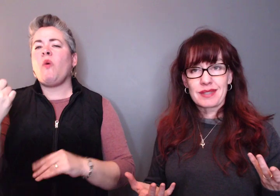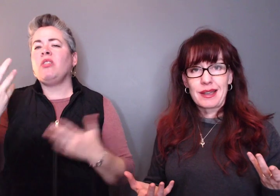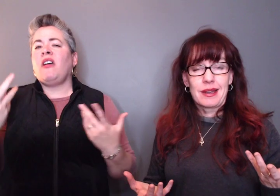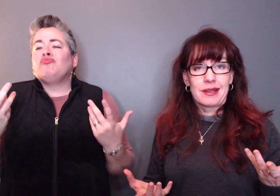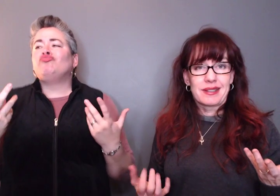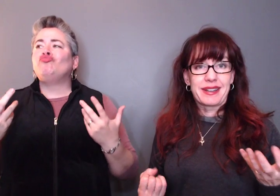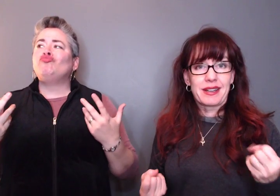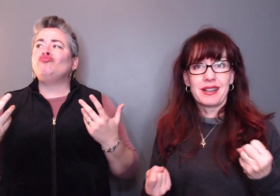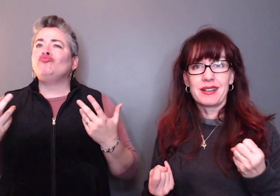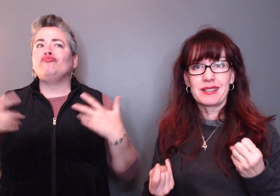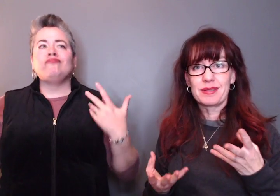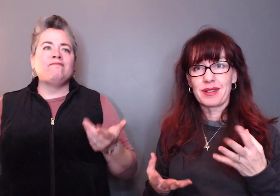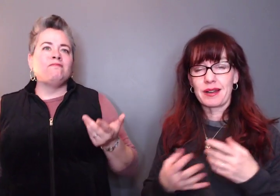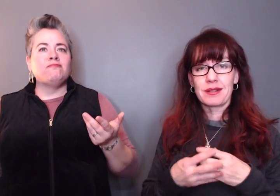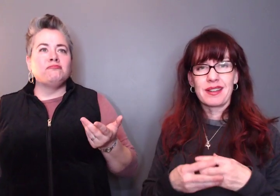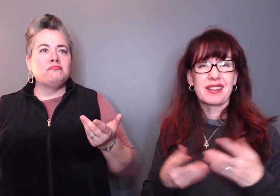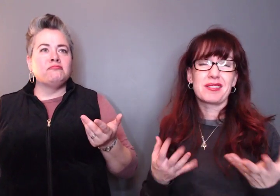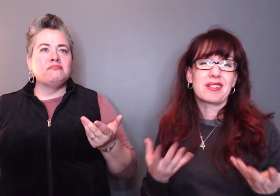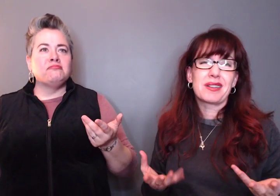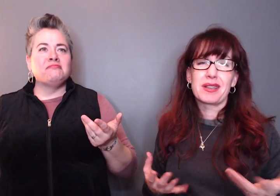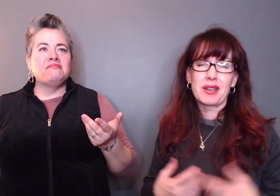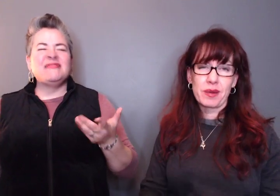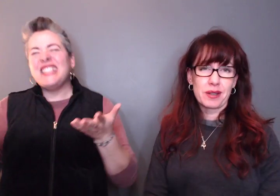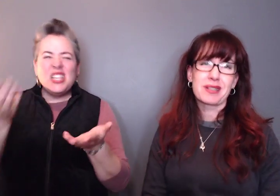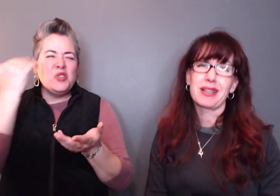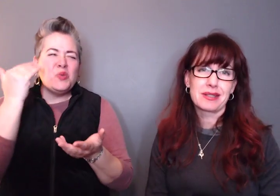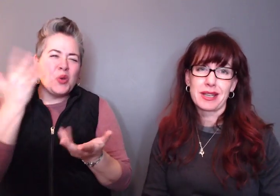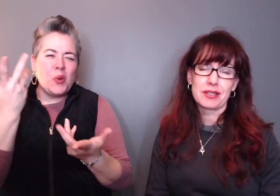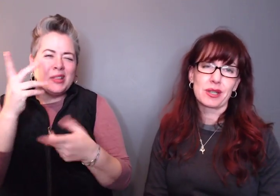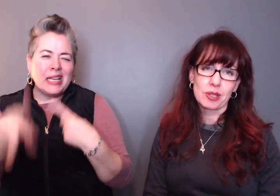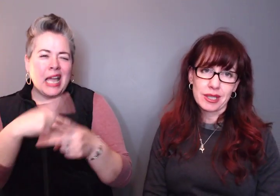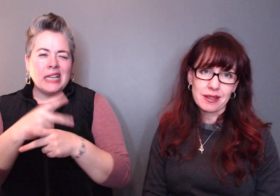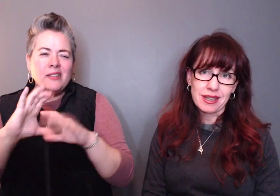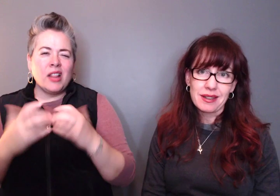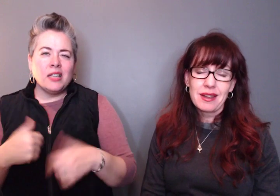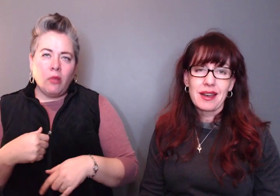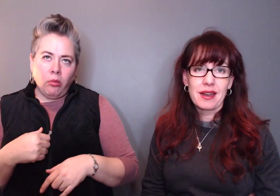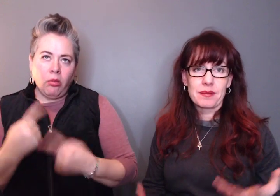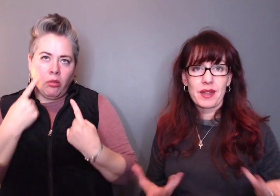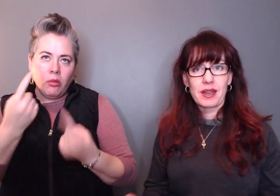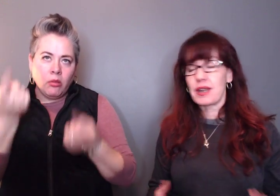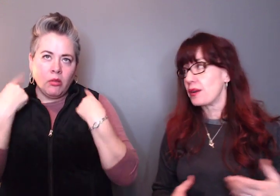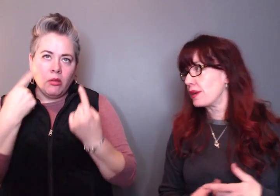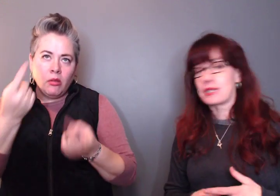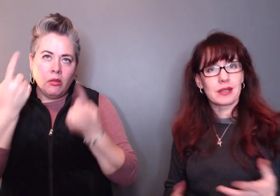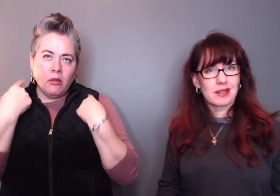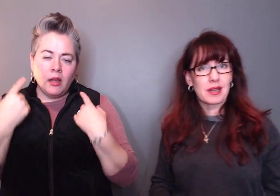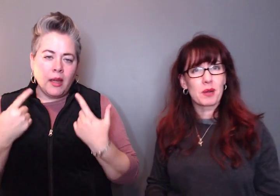not just another one of those classes that you just don't learn anything and I don't